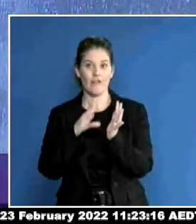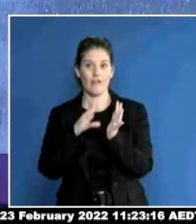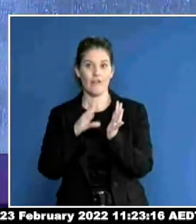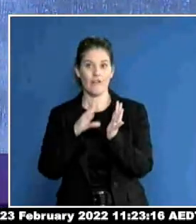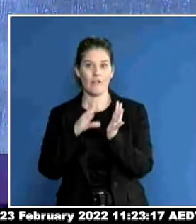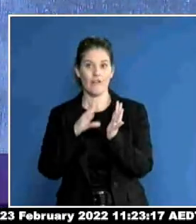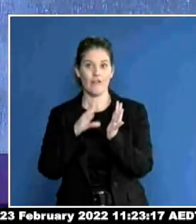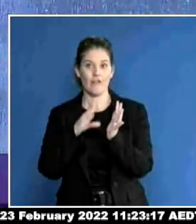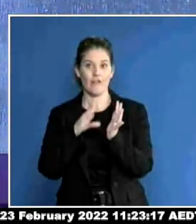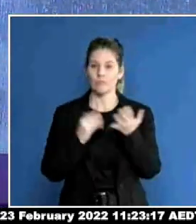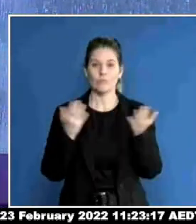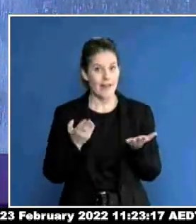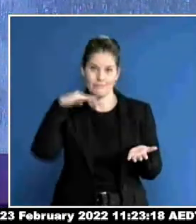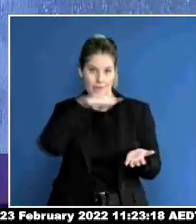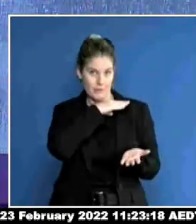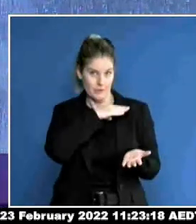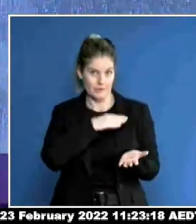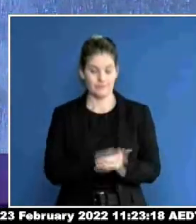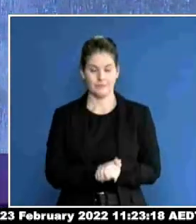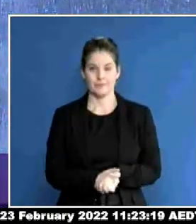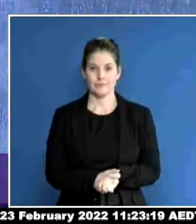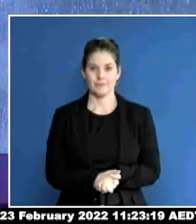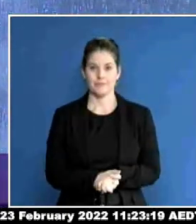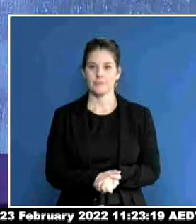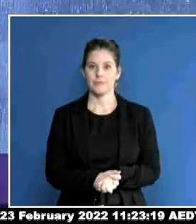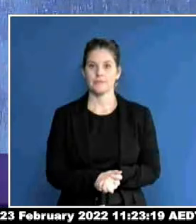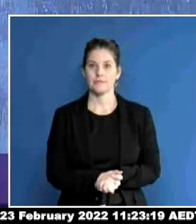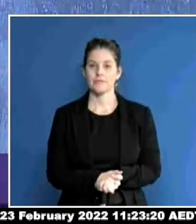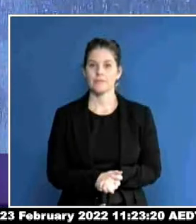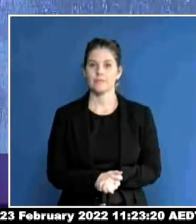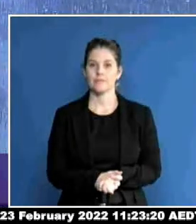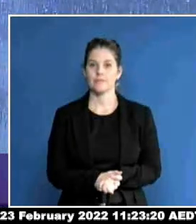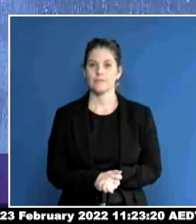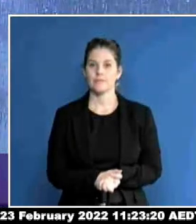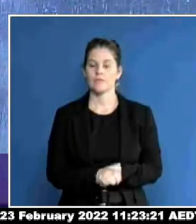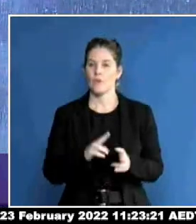morning. By way of introduction, Commissioners, Mija Gwyn has had over 16